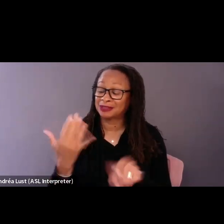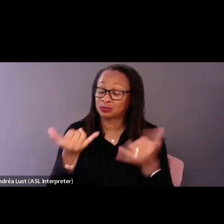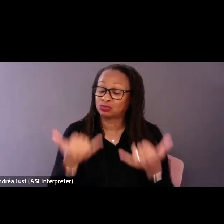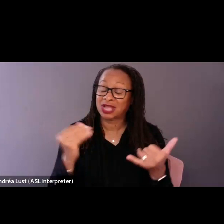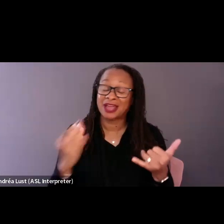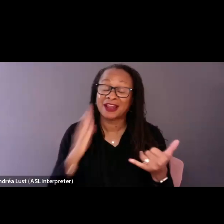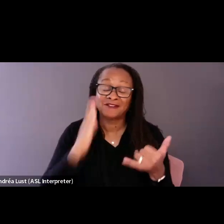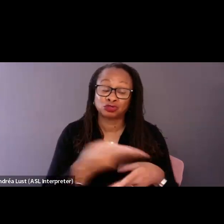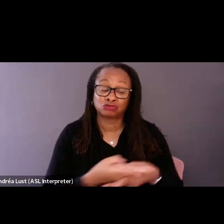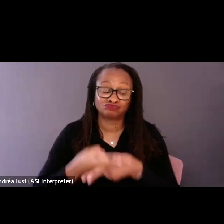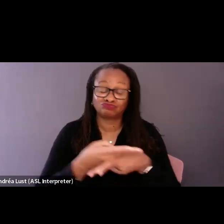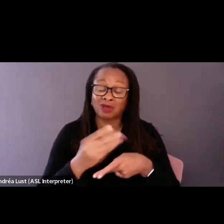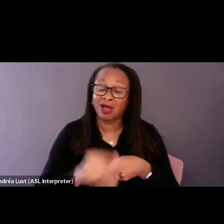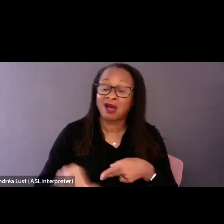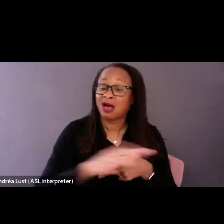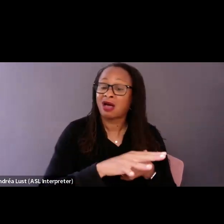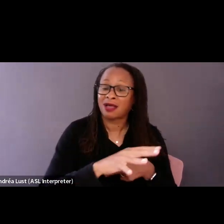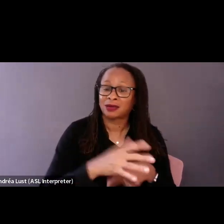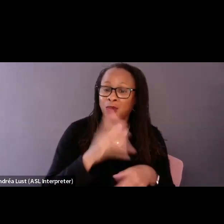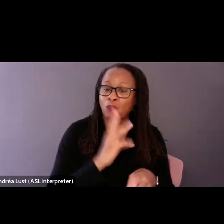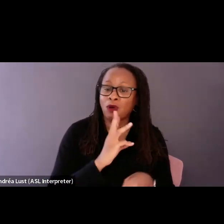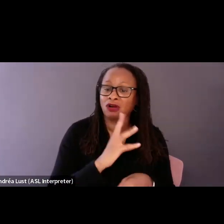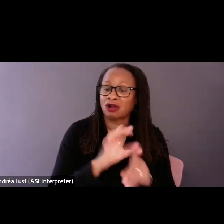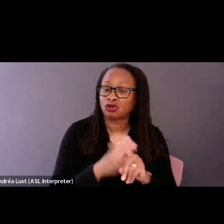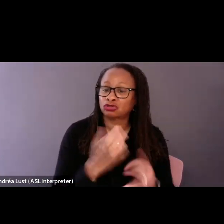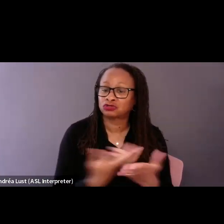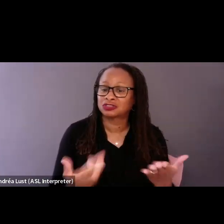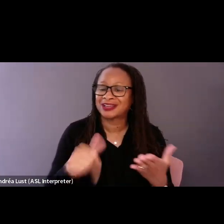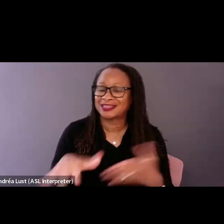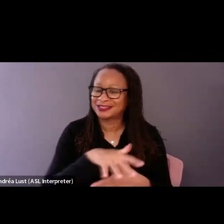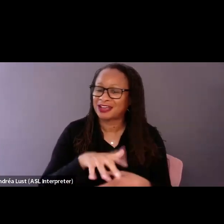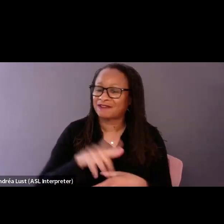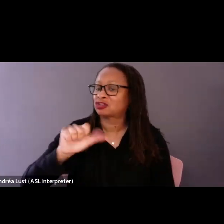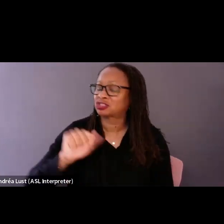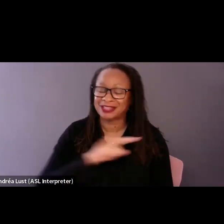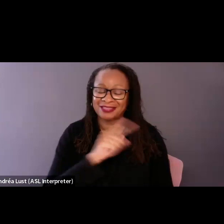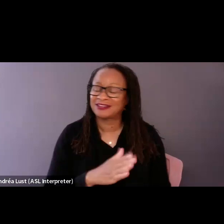of the land, water, and cultural resources in the unseated territory of Los Angeles.